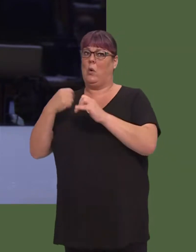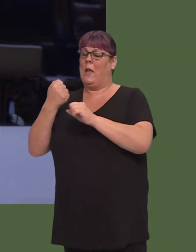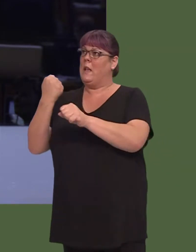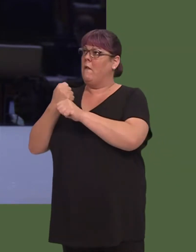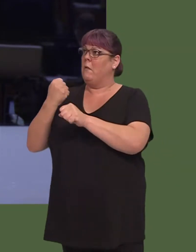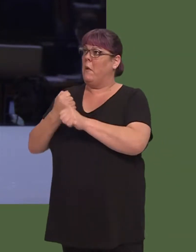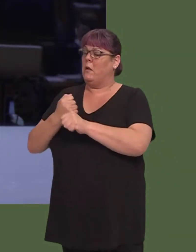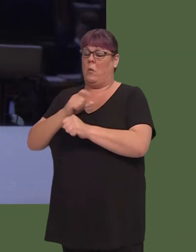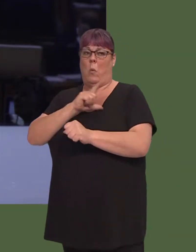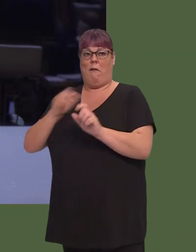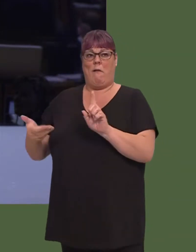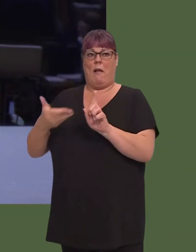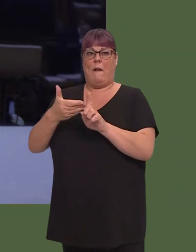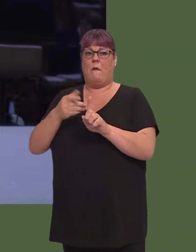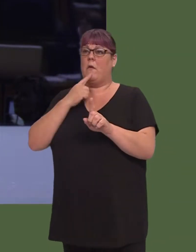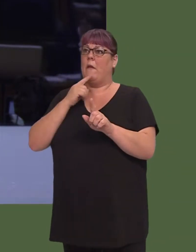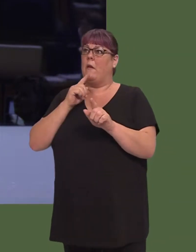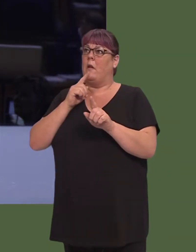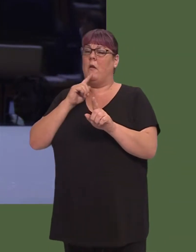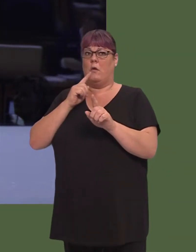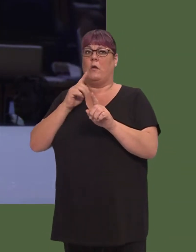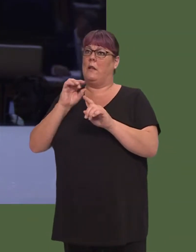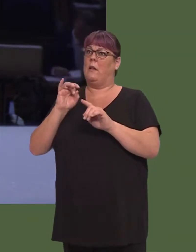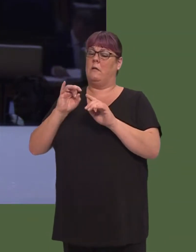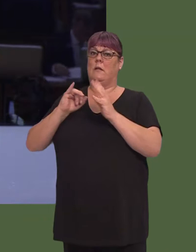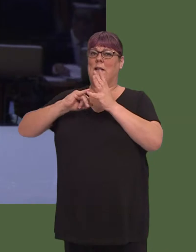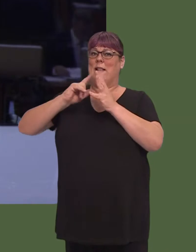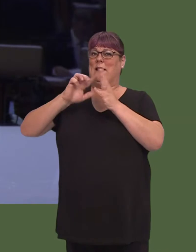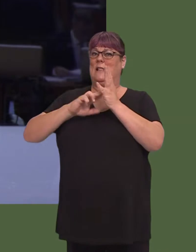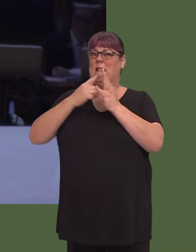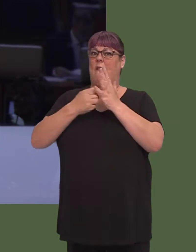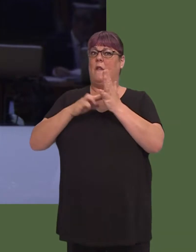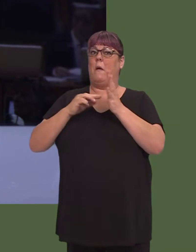for us to have any chance of meeting the 100 per cent of our energy demand from renewables